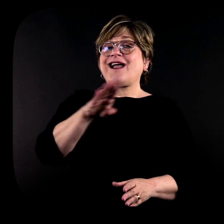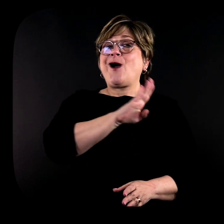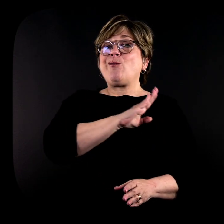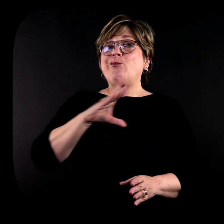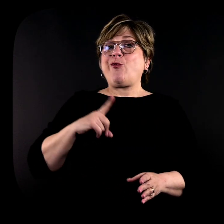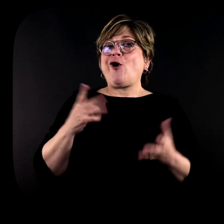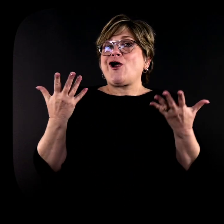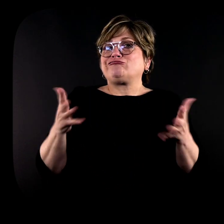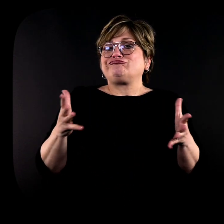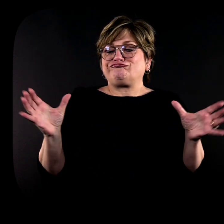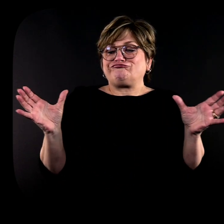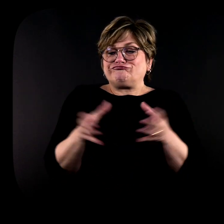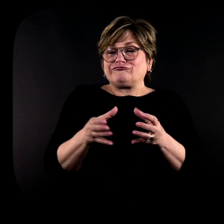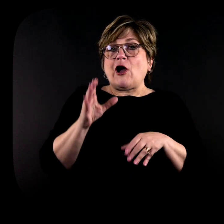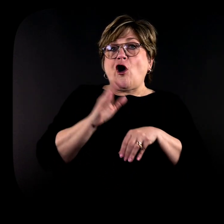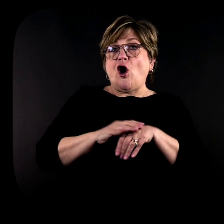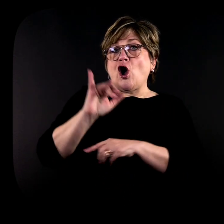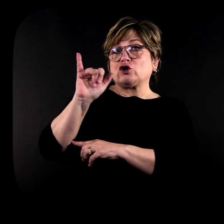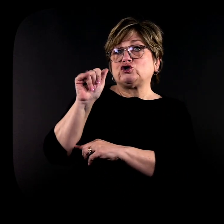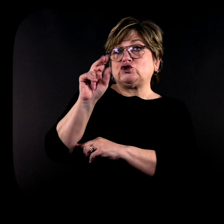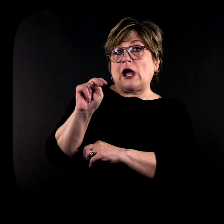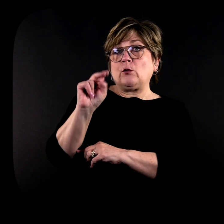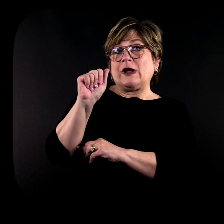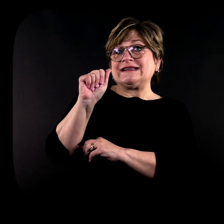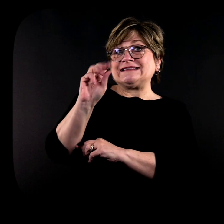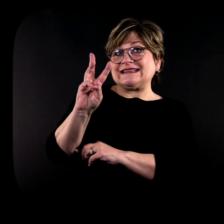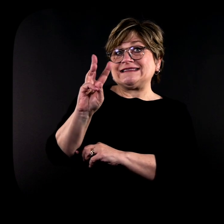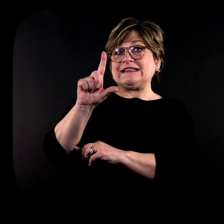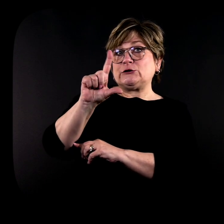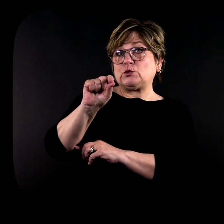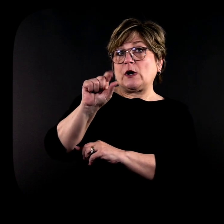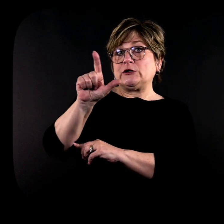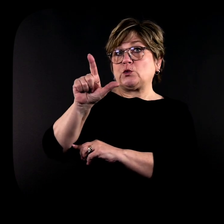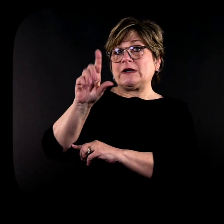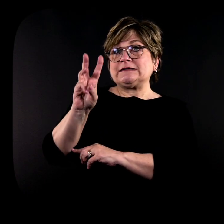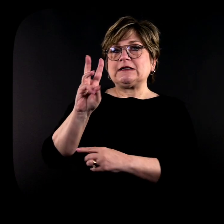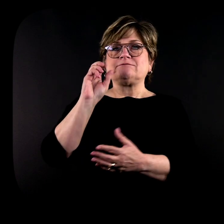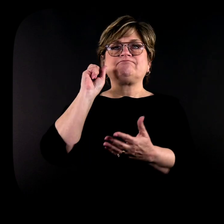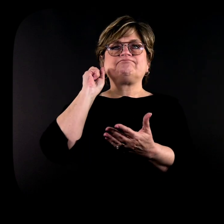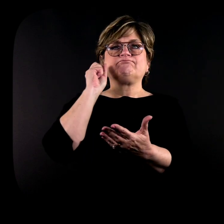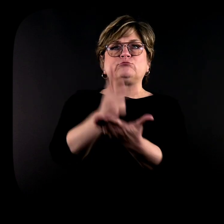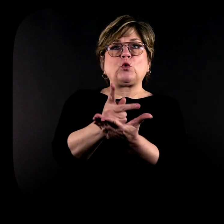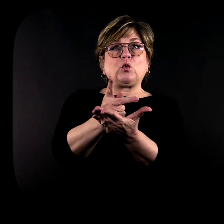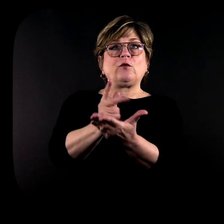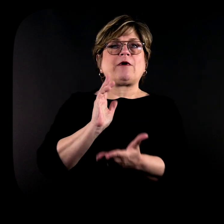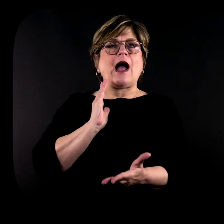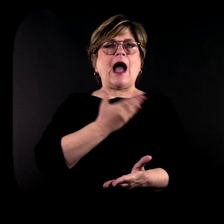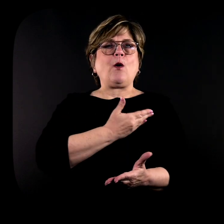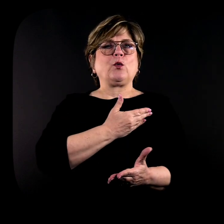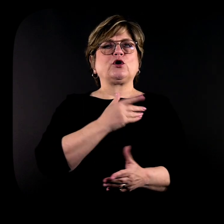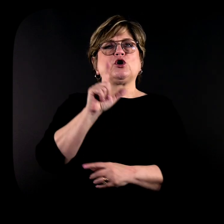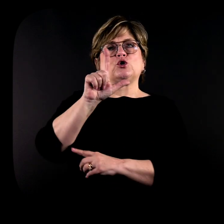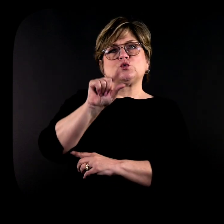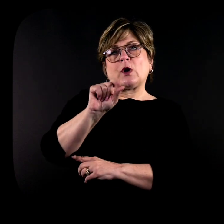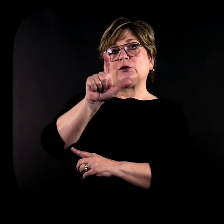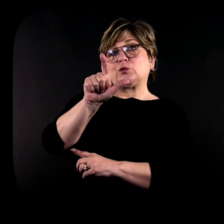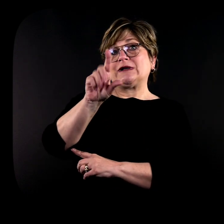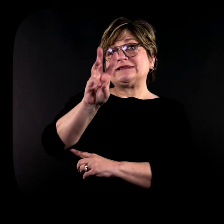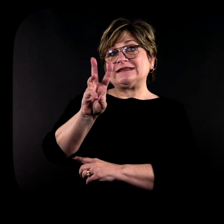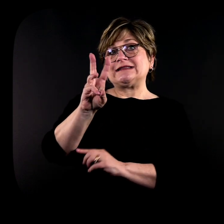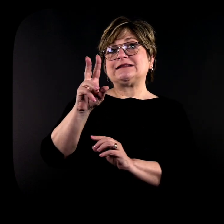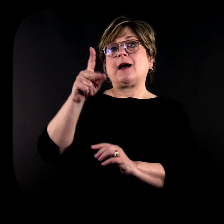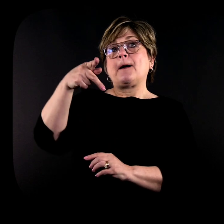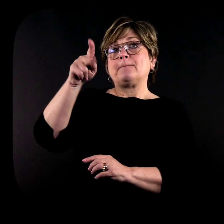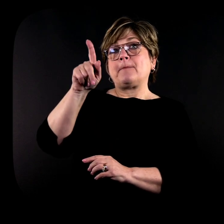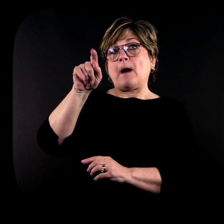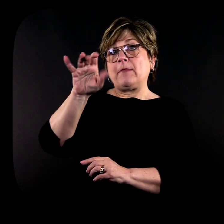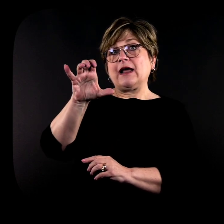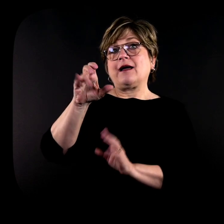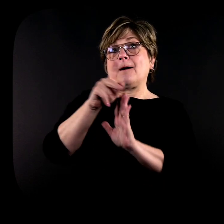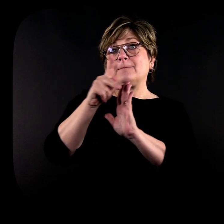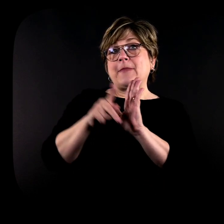The board met on January 16, 2026, and approved our 2026 public policy agenda.